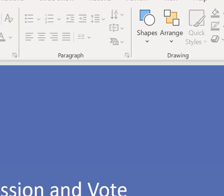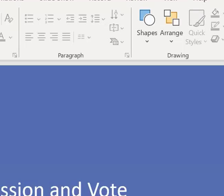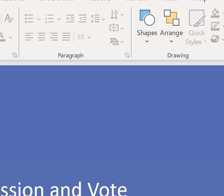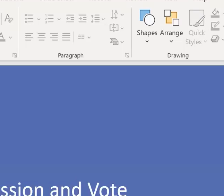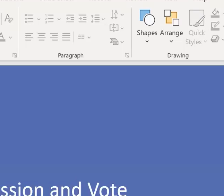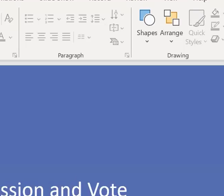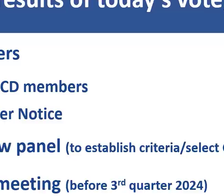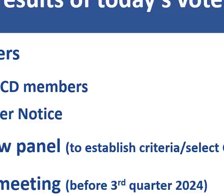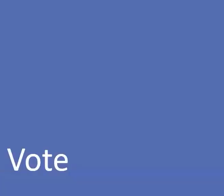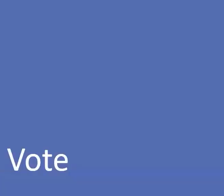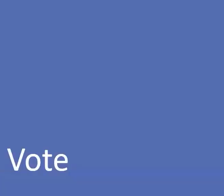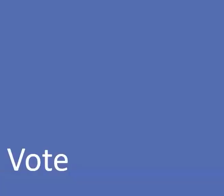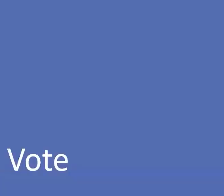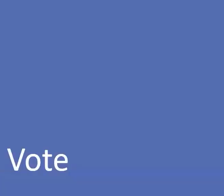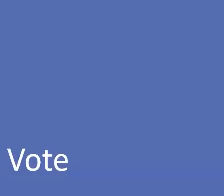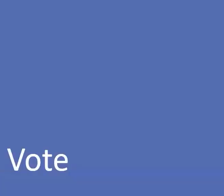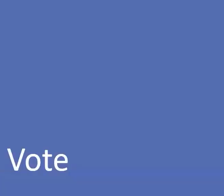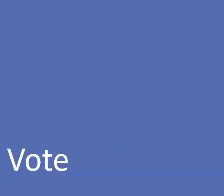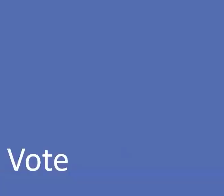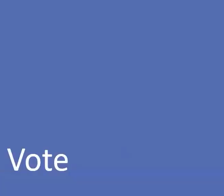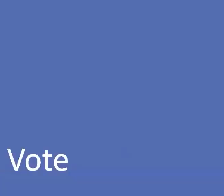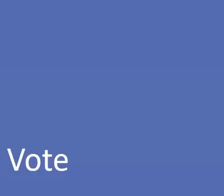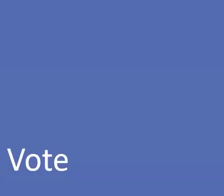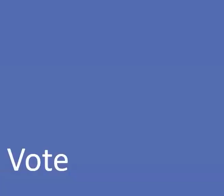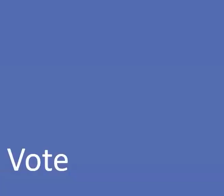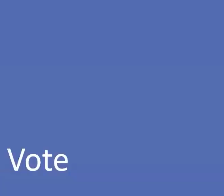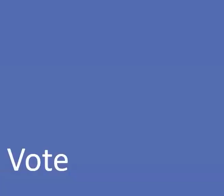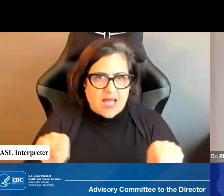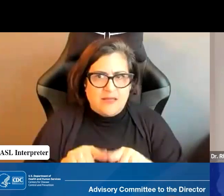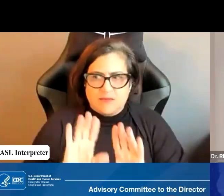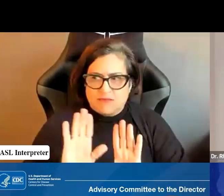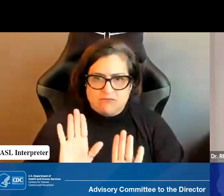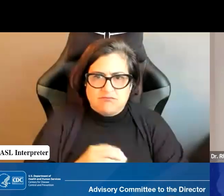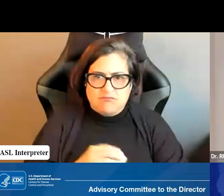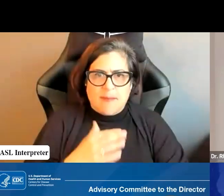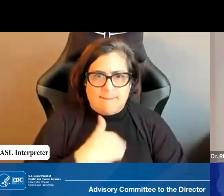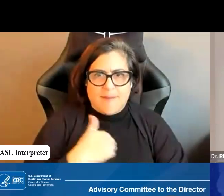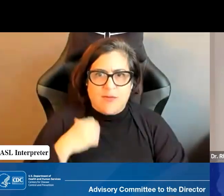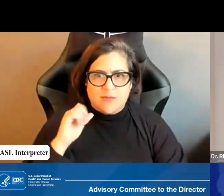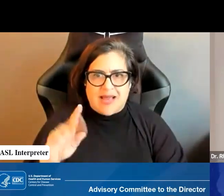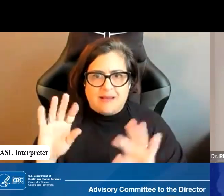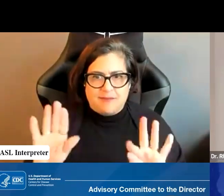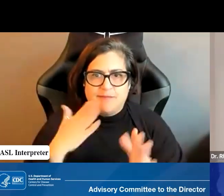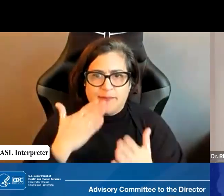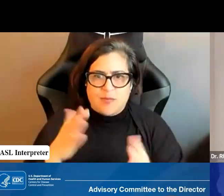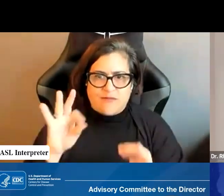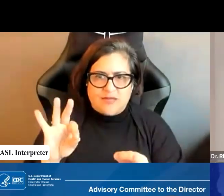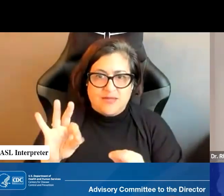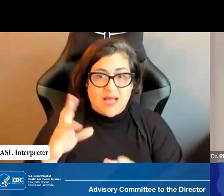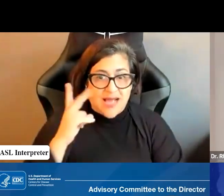And we don't need this slide. Let's have the members back. Perfect. And did I hear a second? Was that Rhonda?